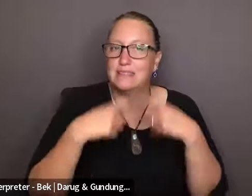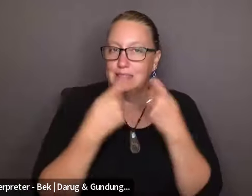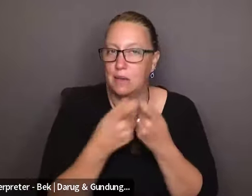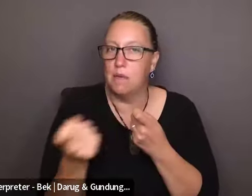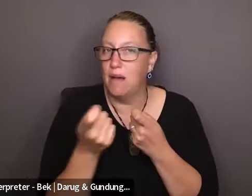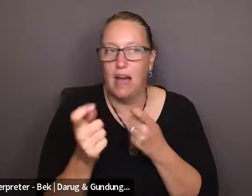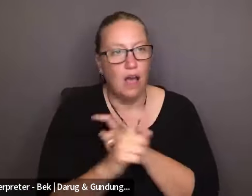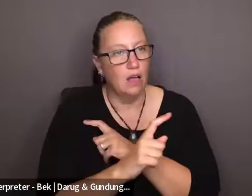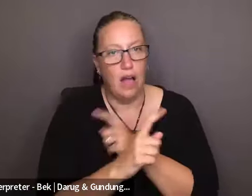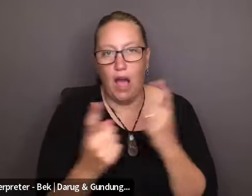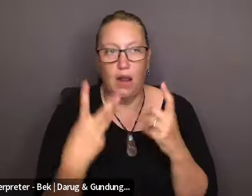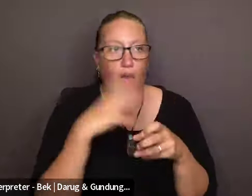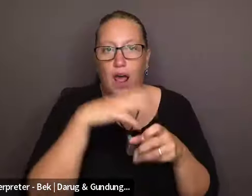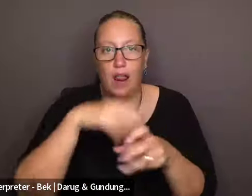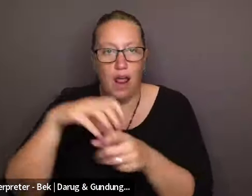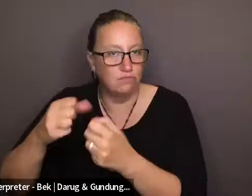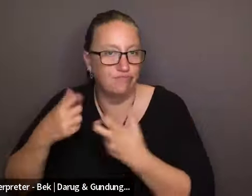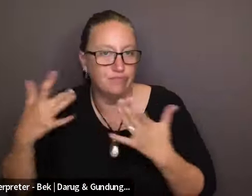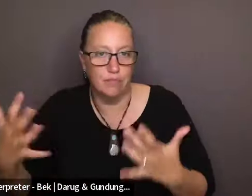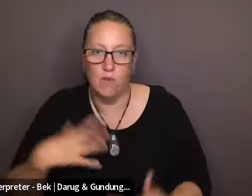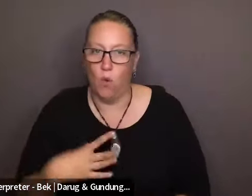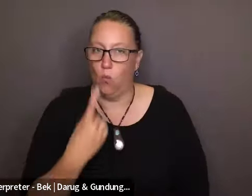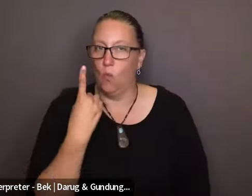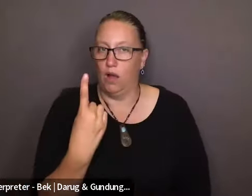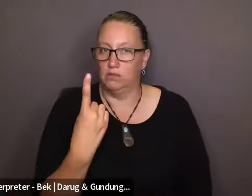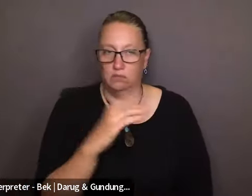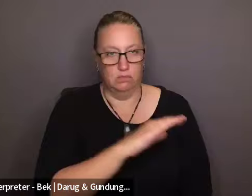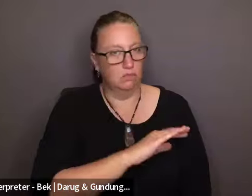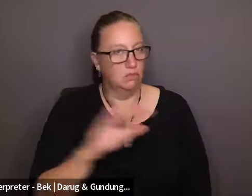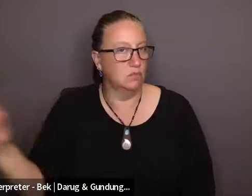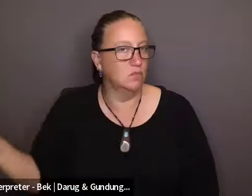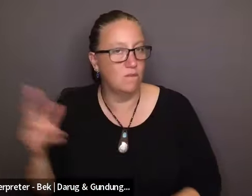different roles? Over to you, Catherine. CATHERINE: No